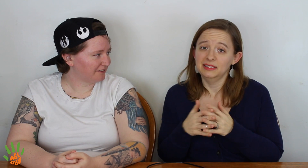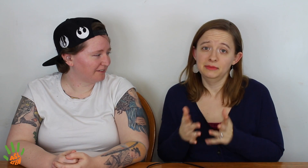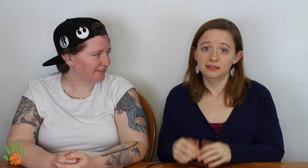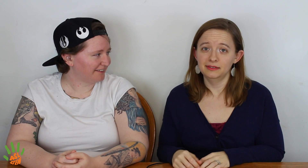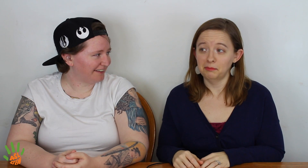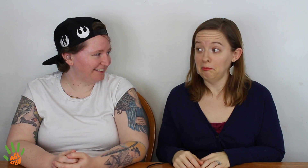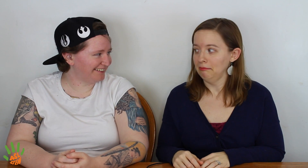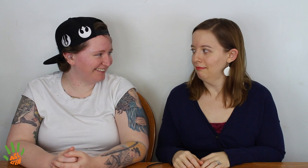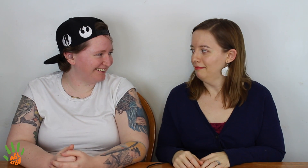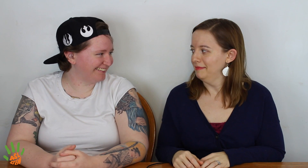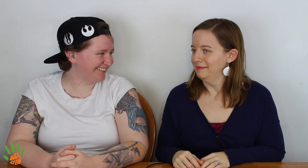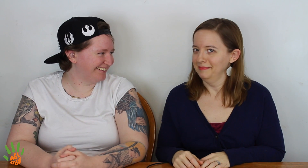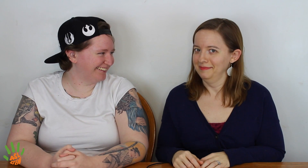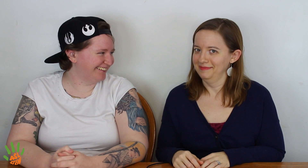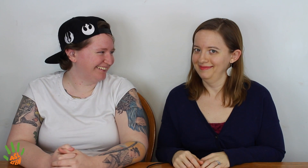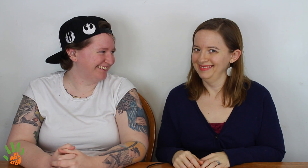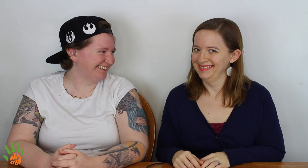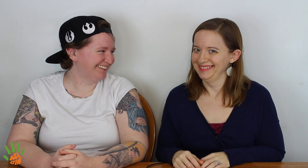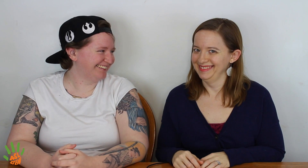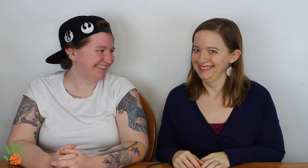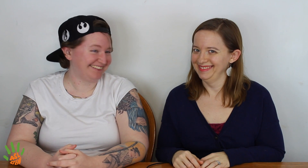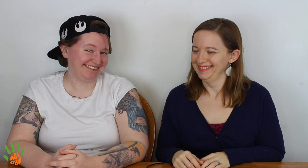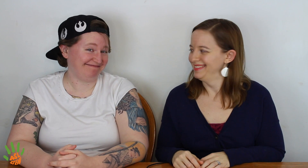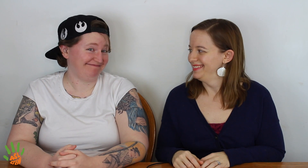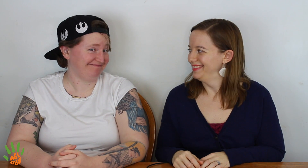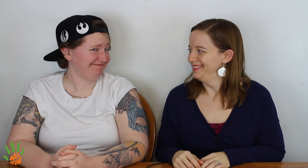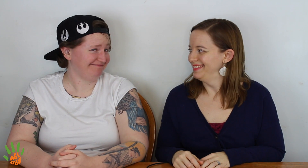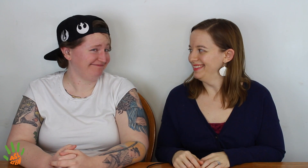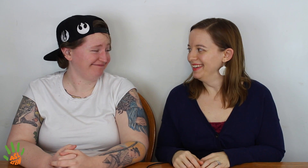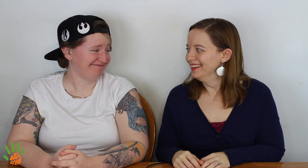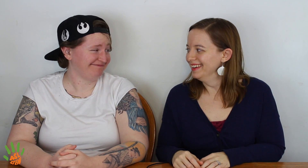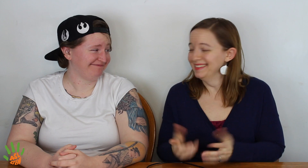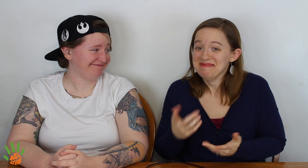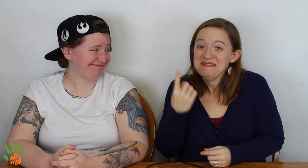American? Uh...